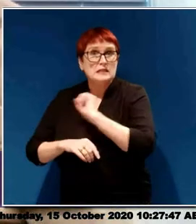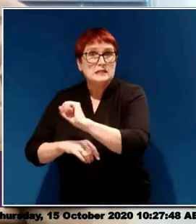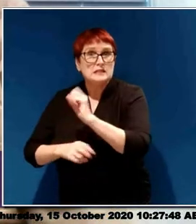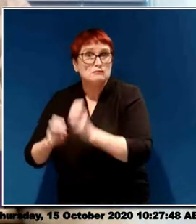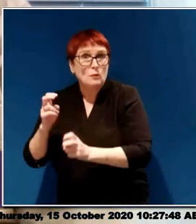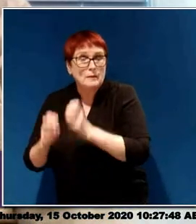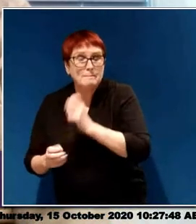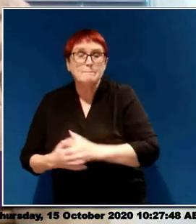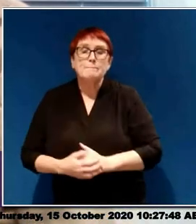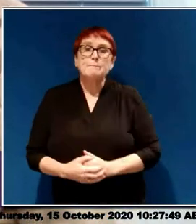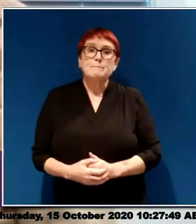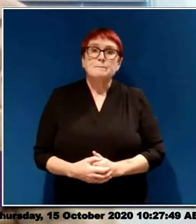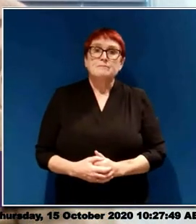and this is not what to do."